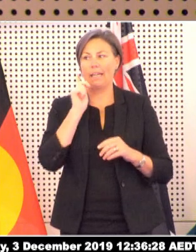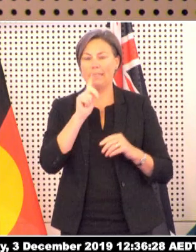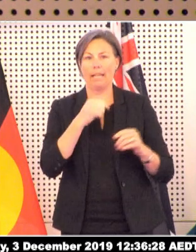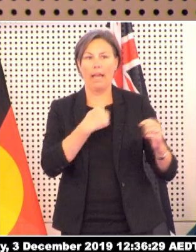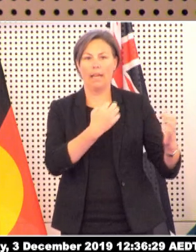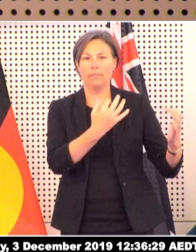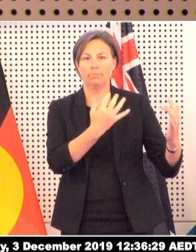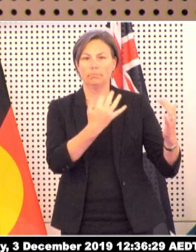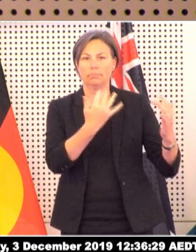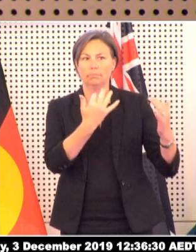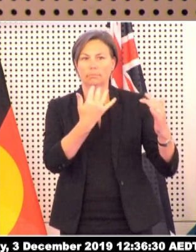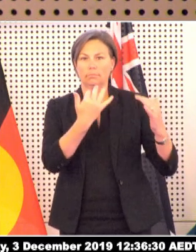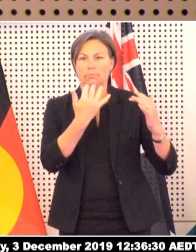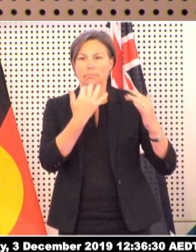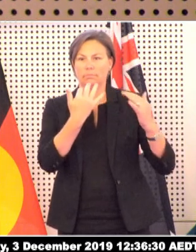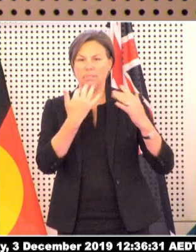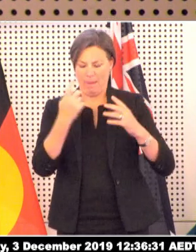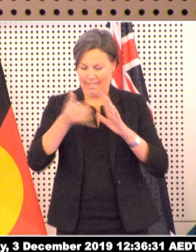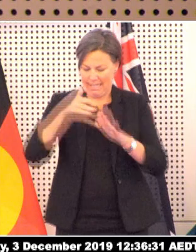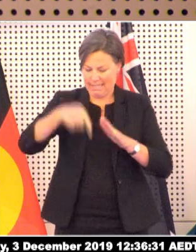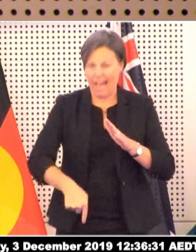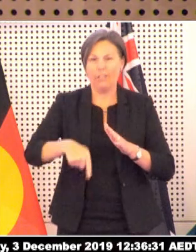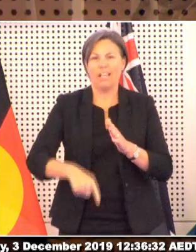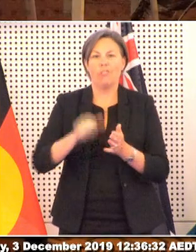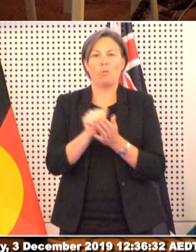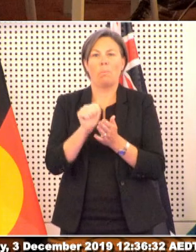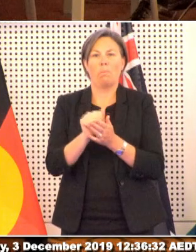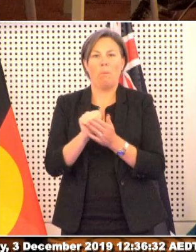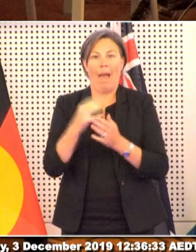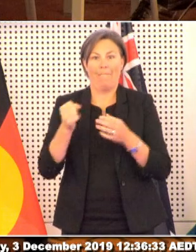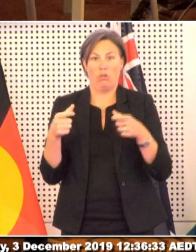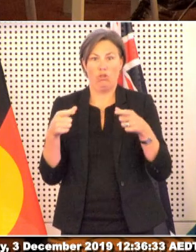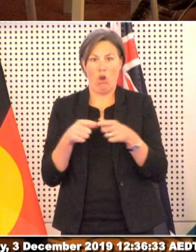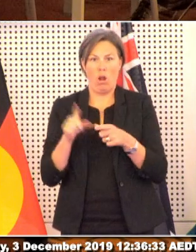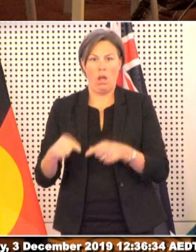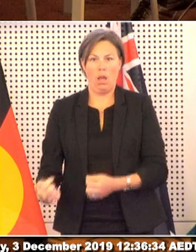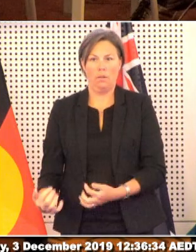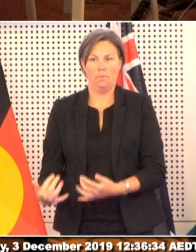their way to the Commission hearing room and I think all of us followed the scent.